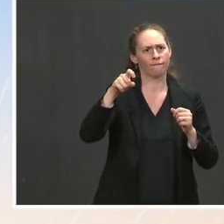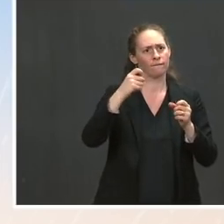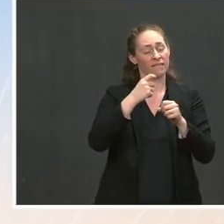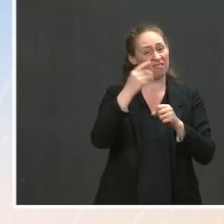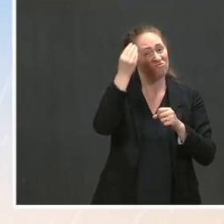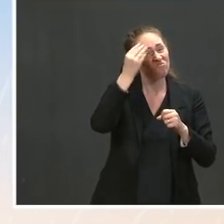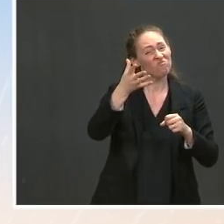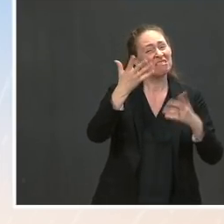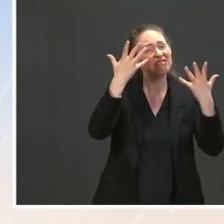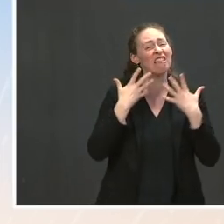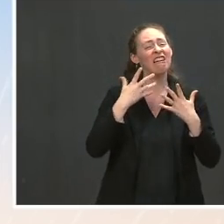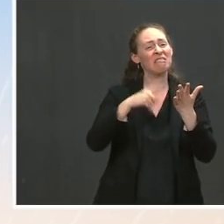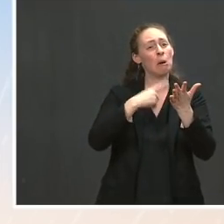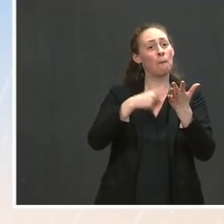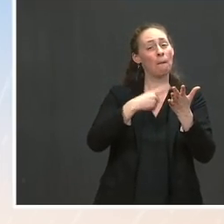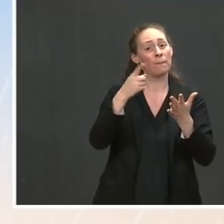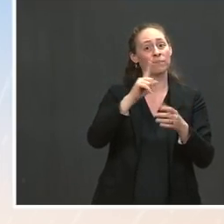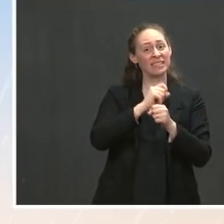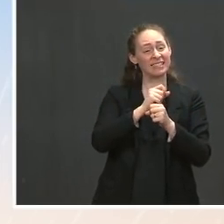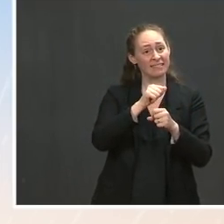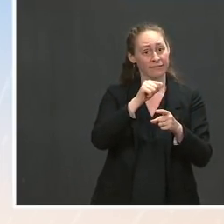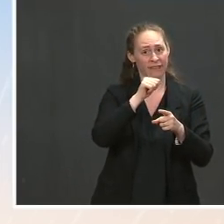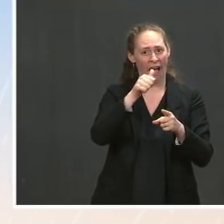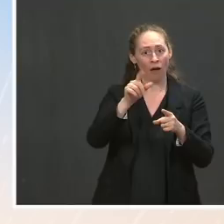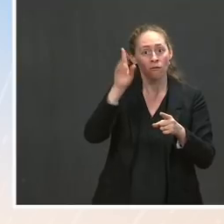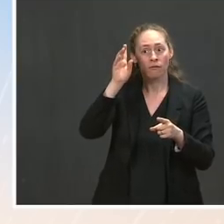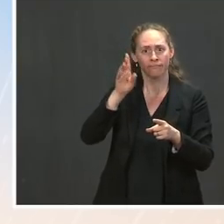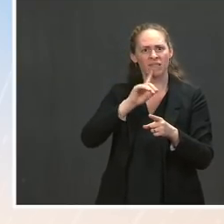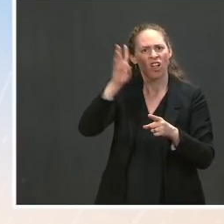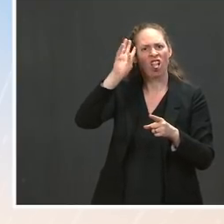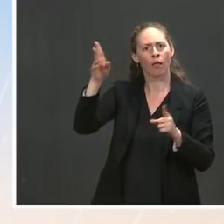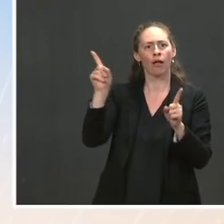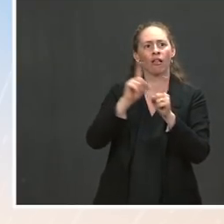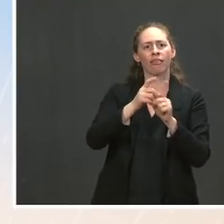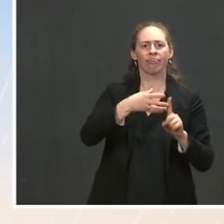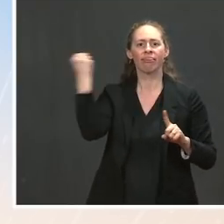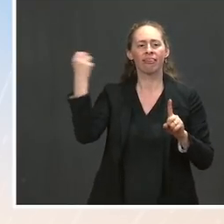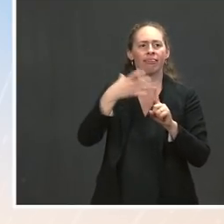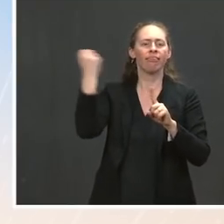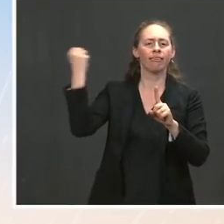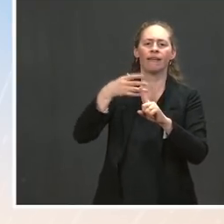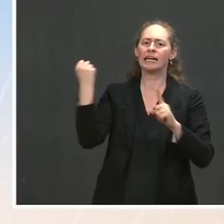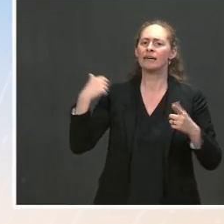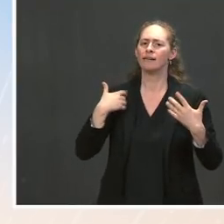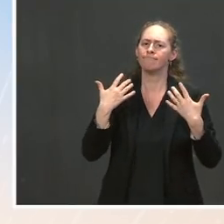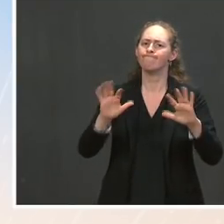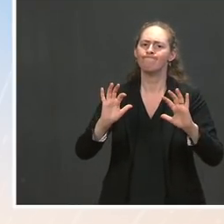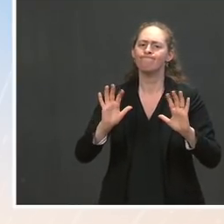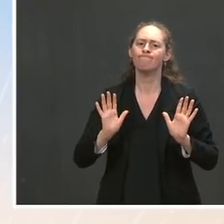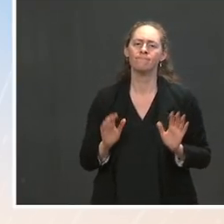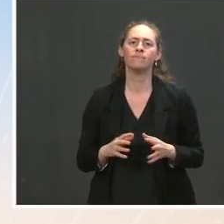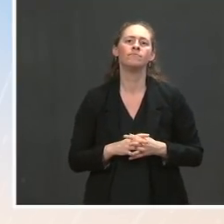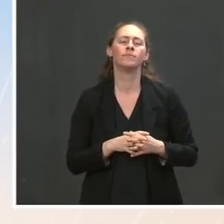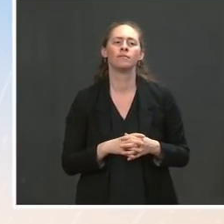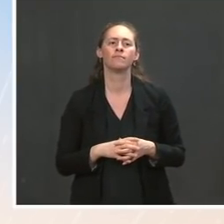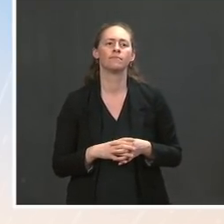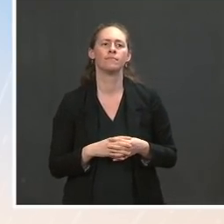So we are mindful of that as well. Go ahead. The Press: I have a question about the Iowa second congressional district race.